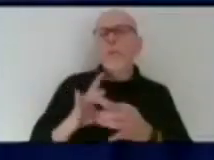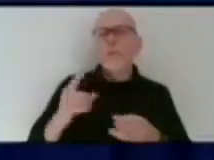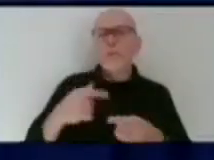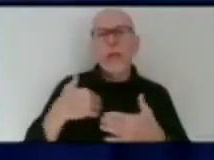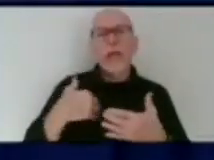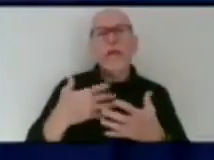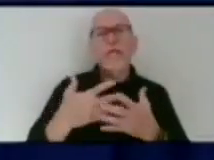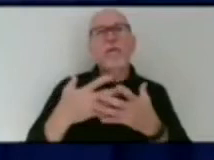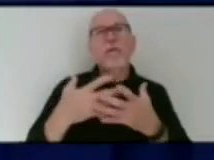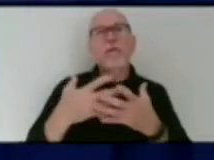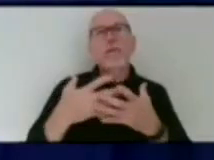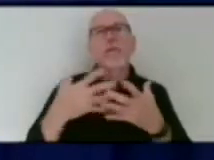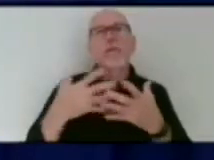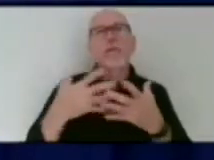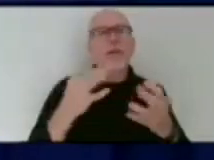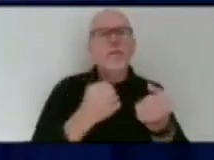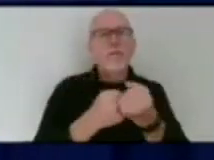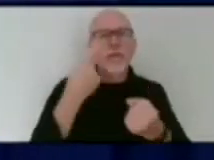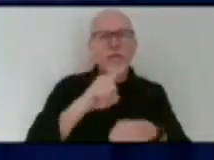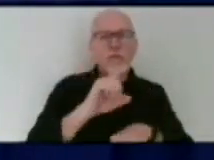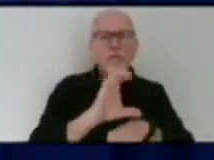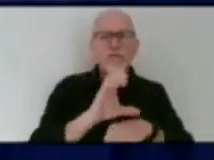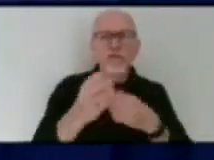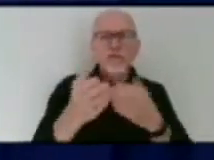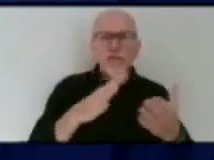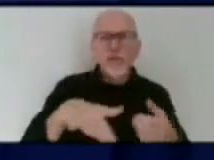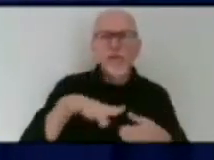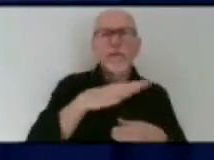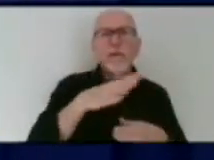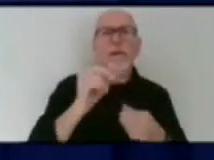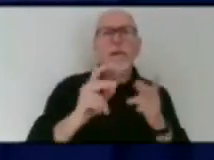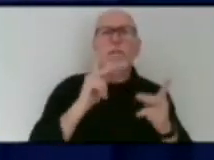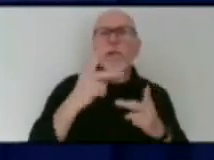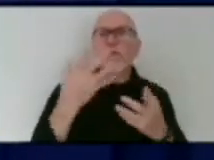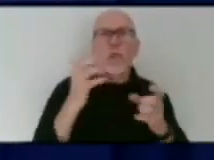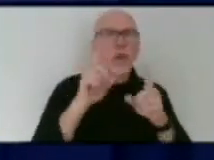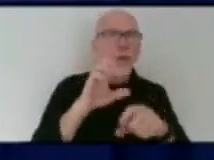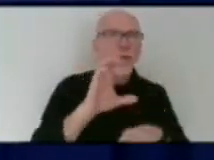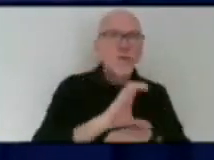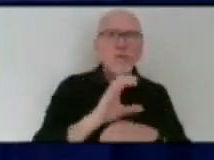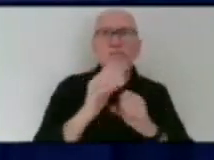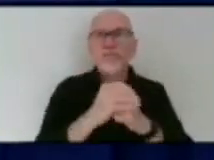support for church services and and people worshiping. I would say that of